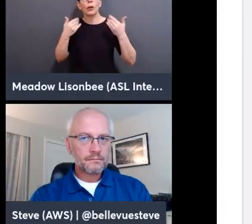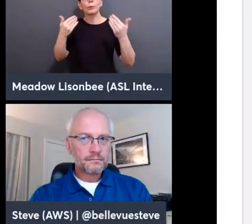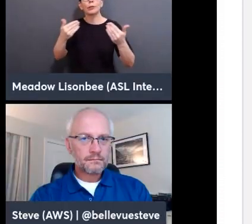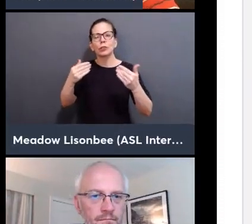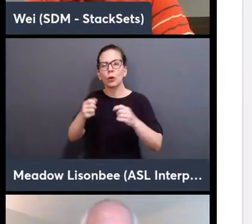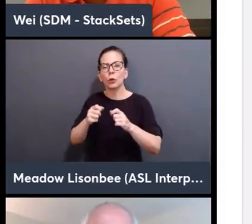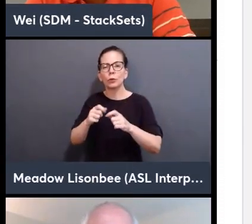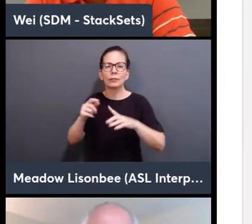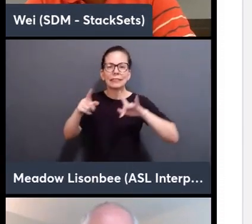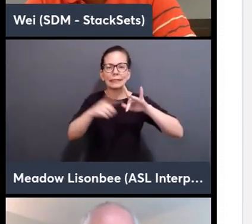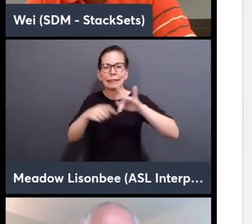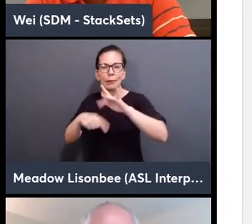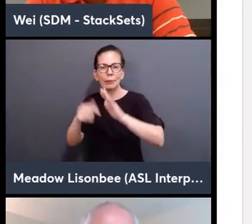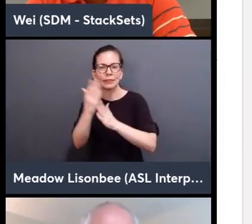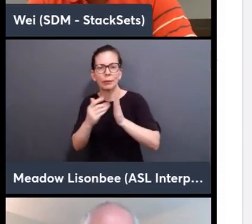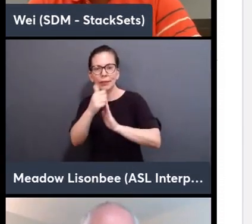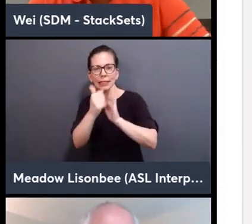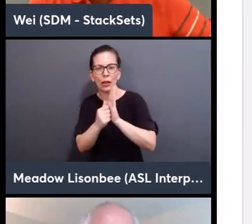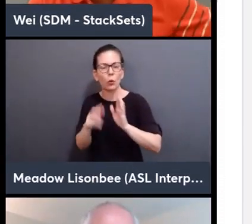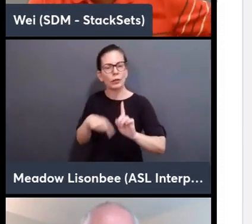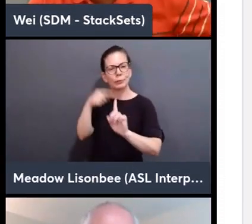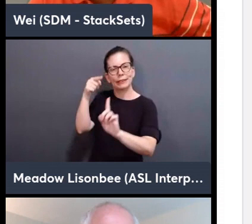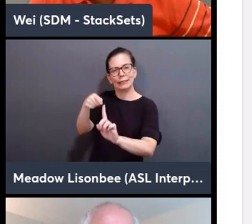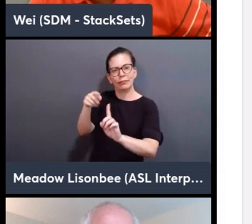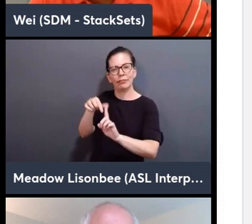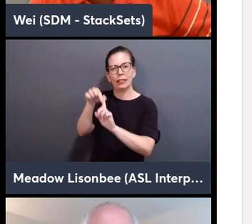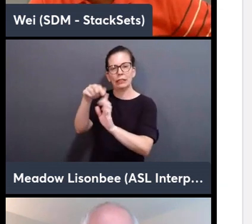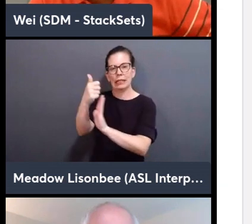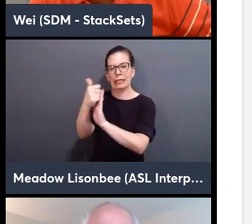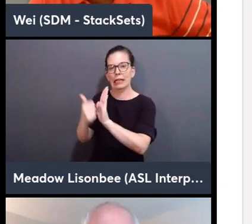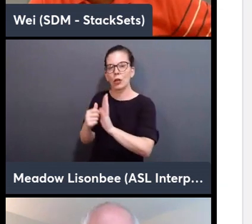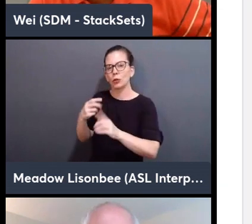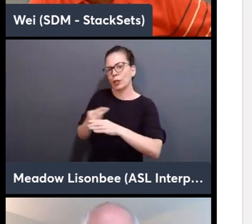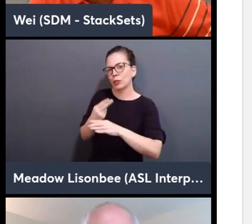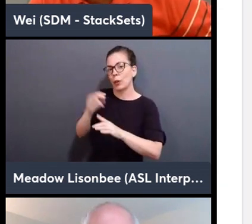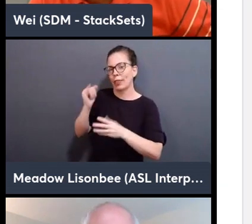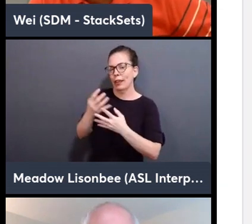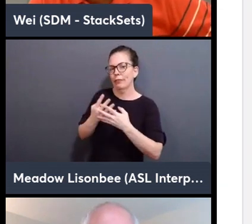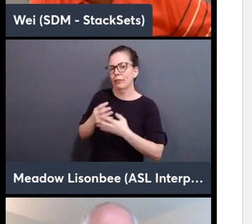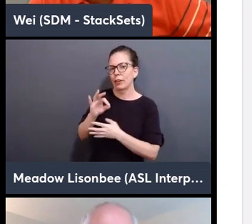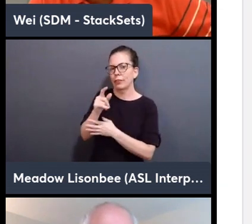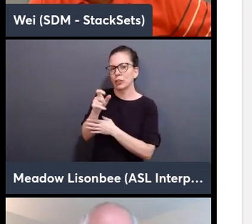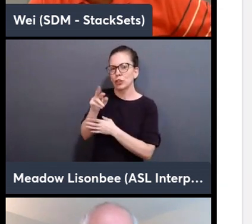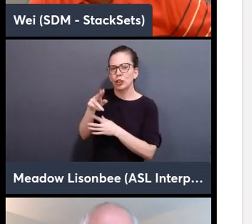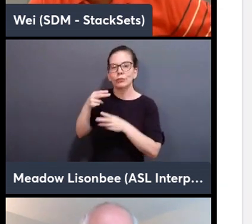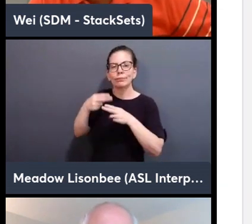or I only want to target specific accounts, you can use this filter. It's called account filter.